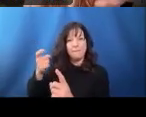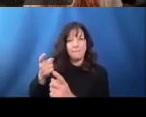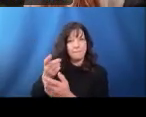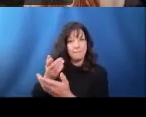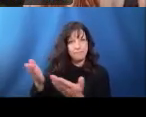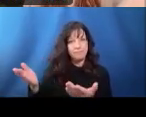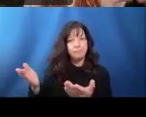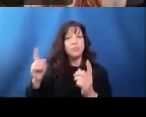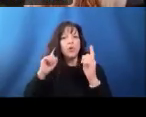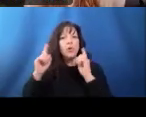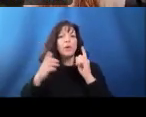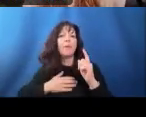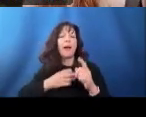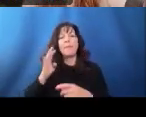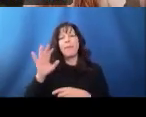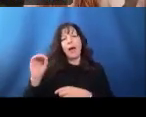little bit of my bio, and I won't go into that, because